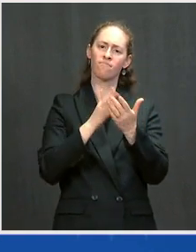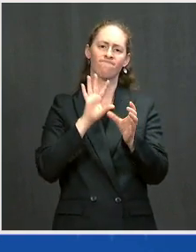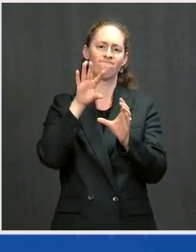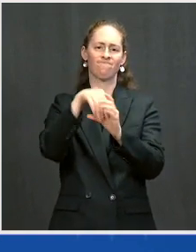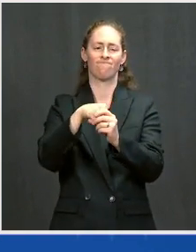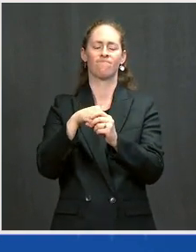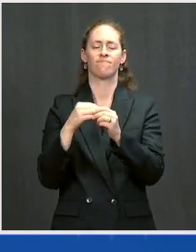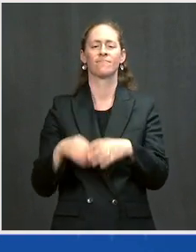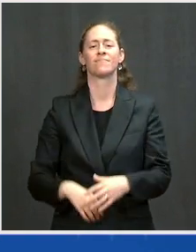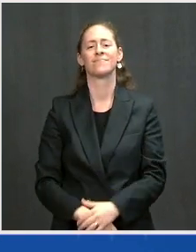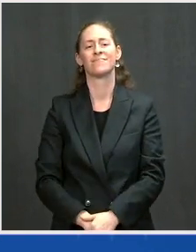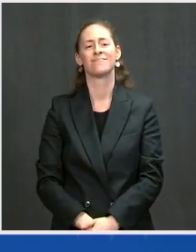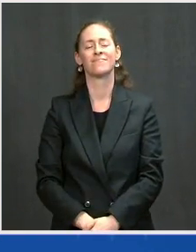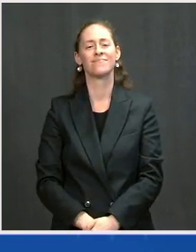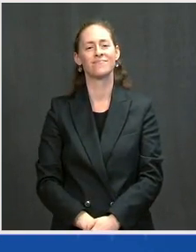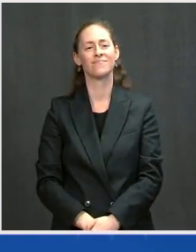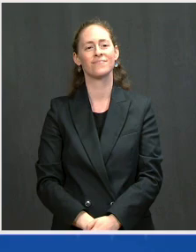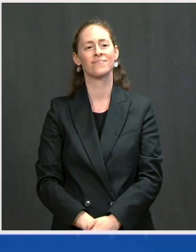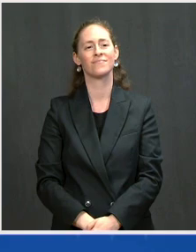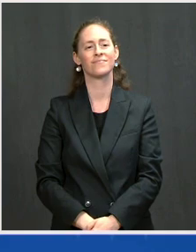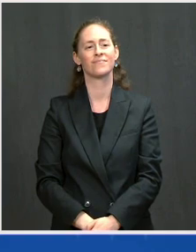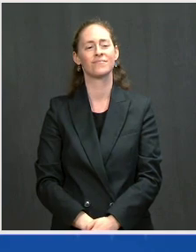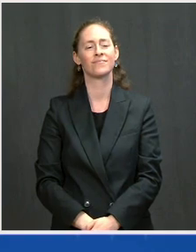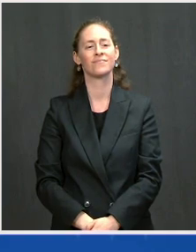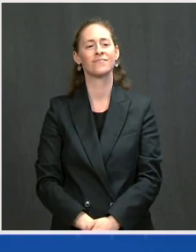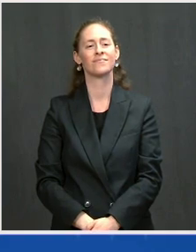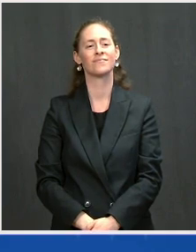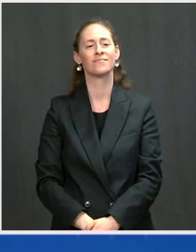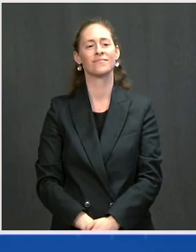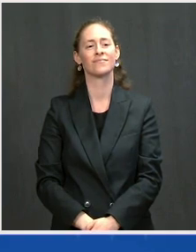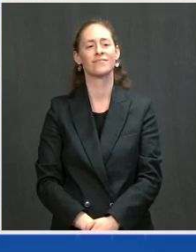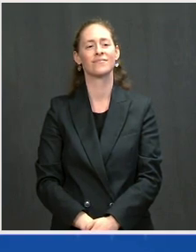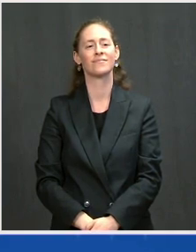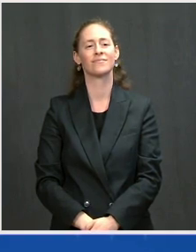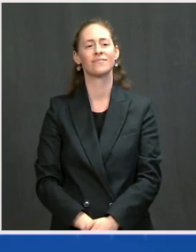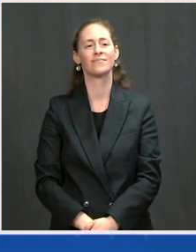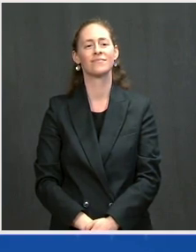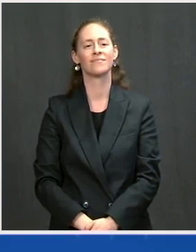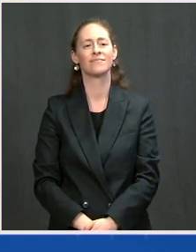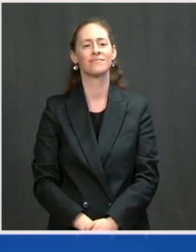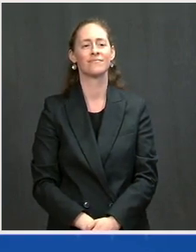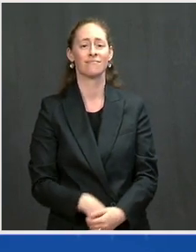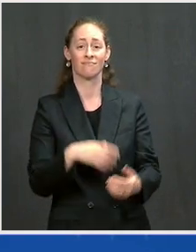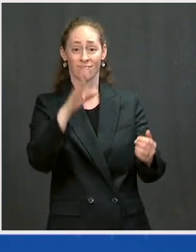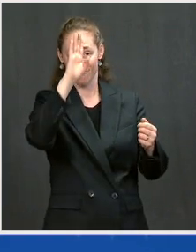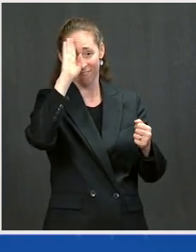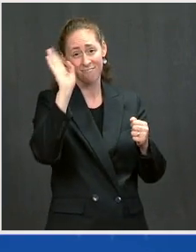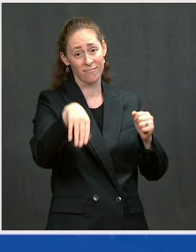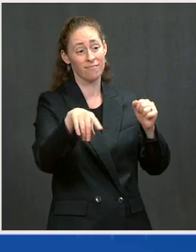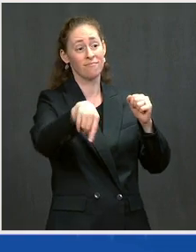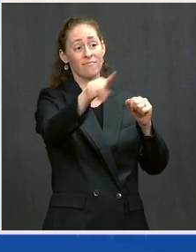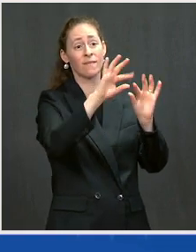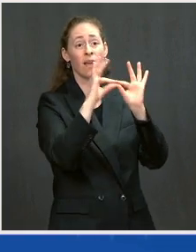“They also serve only stand and wait.” And you wait a long, long time under many, many, many circumstances.